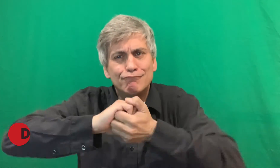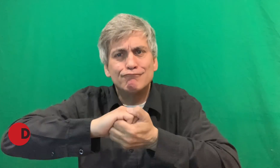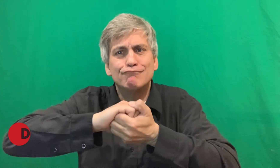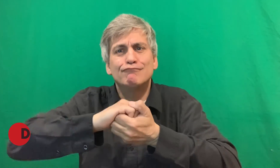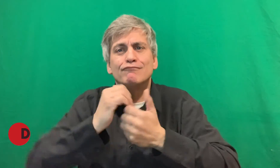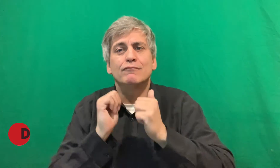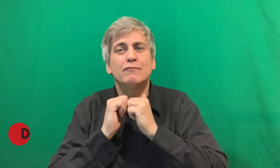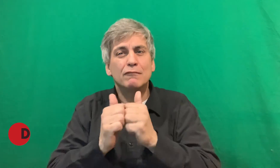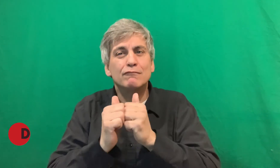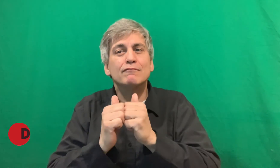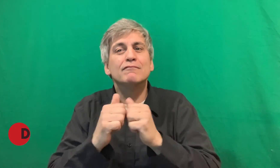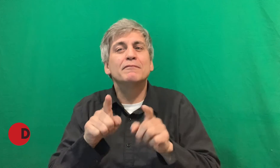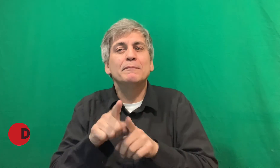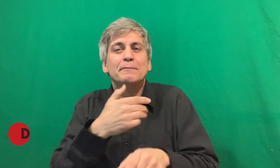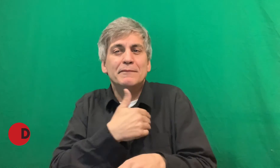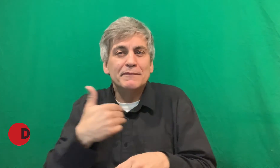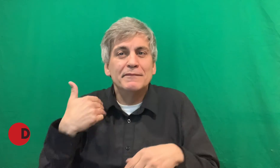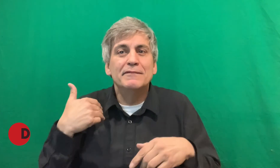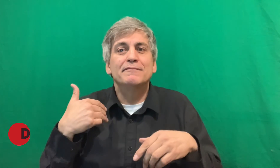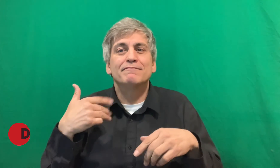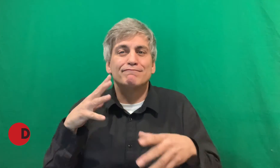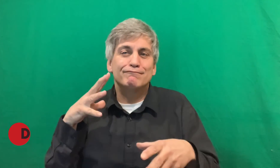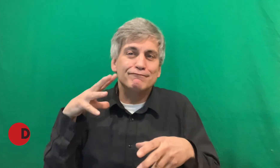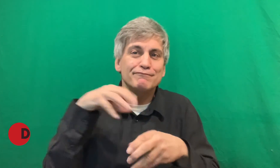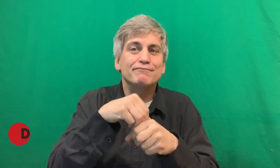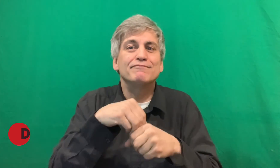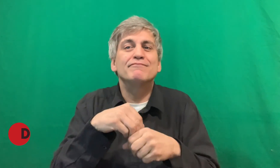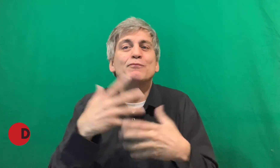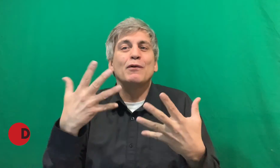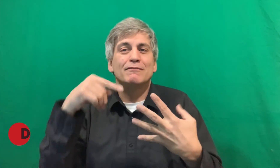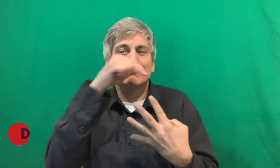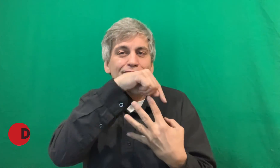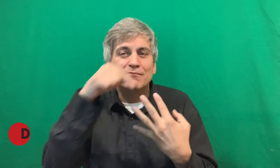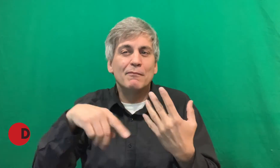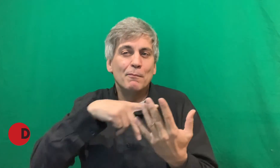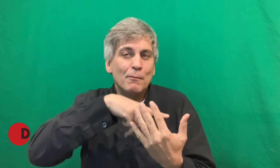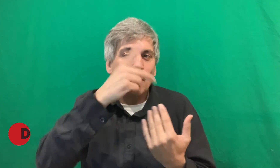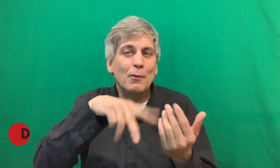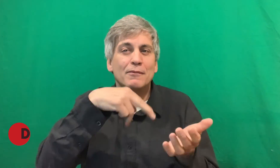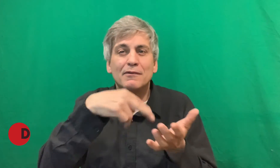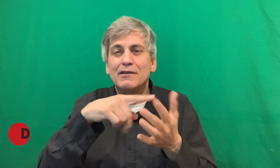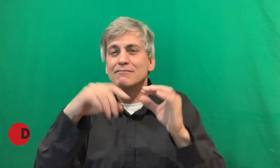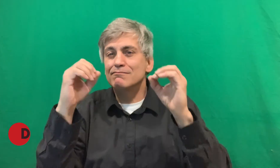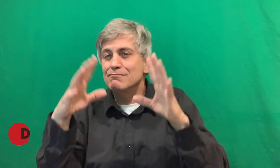like members and involve in different programs and dancing.